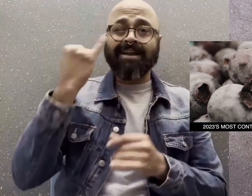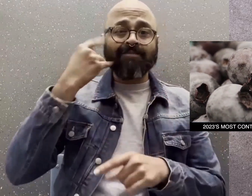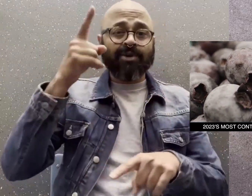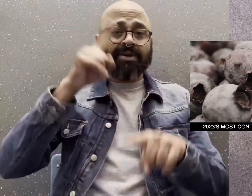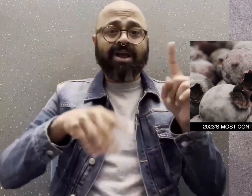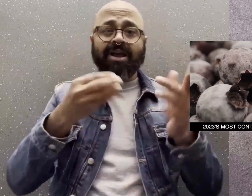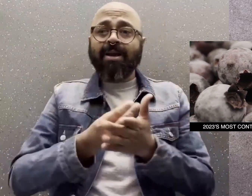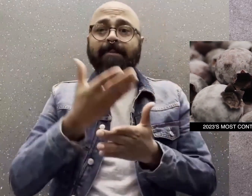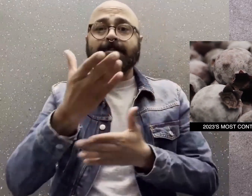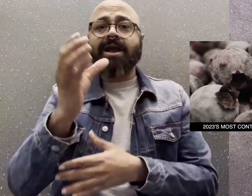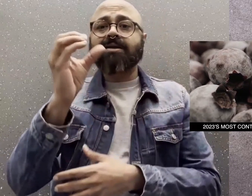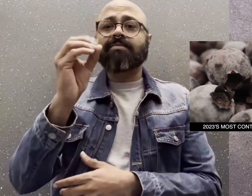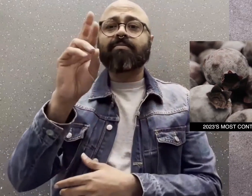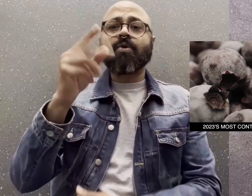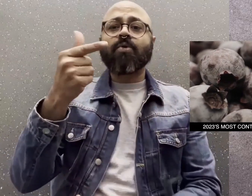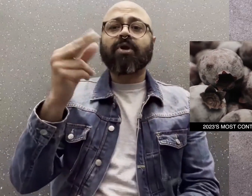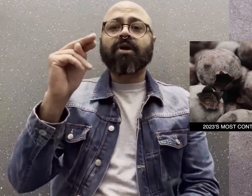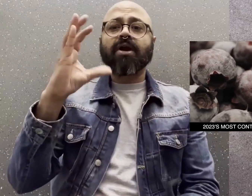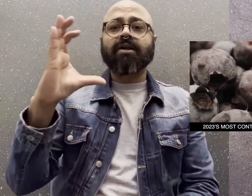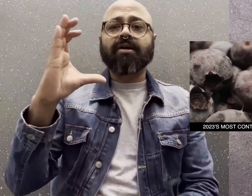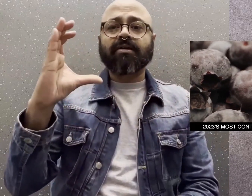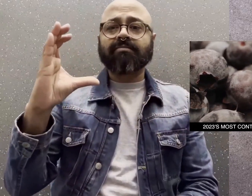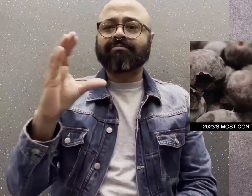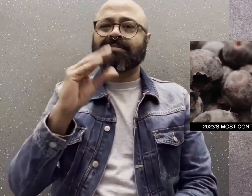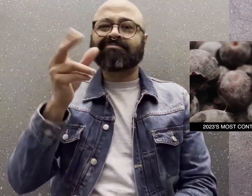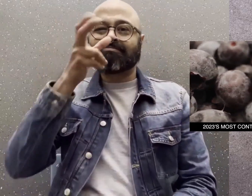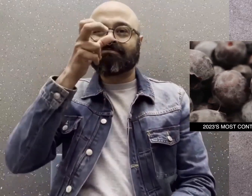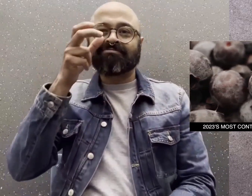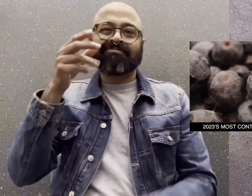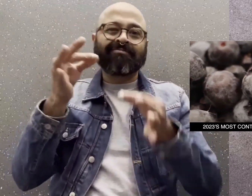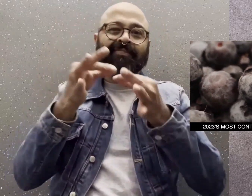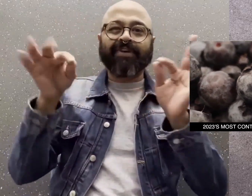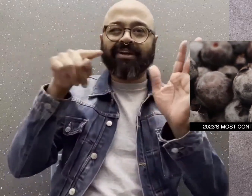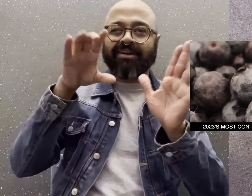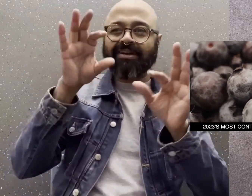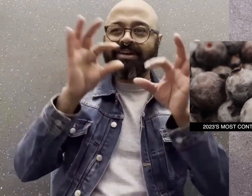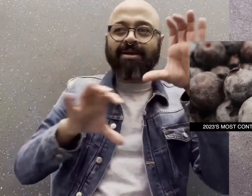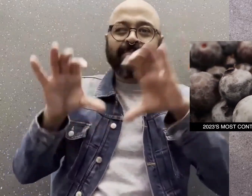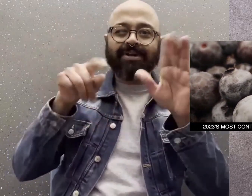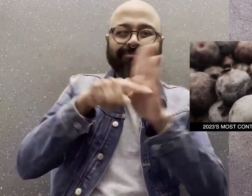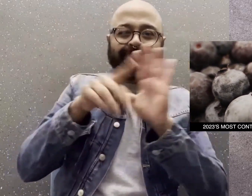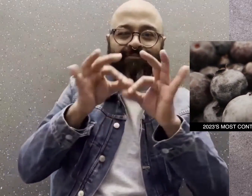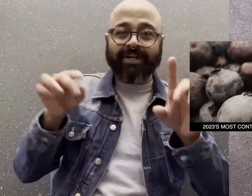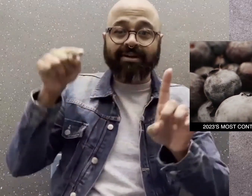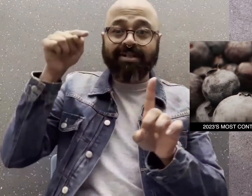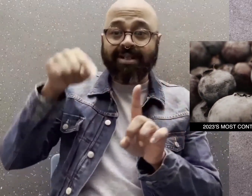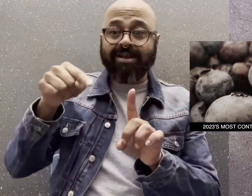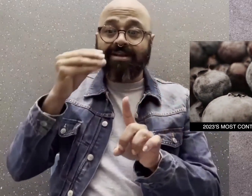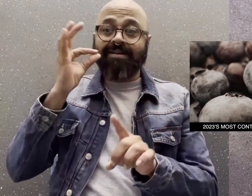The researchers say if you cannot buy organic pesticide free fruits and vegetables.